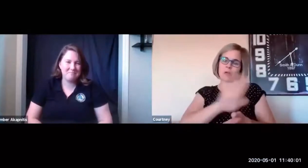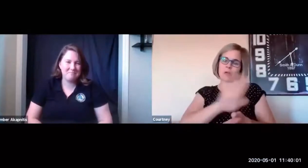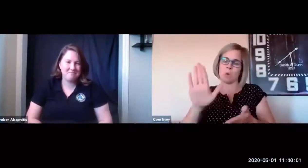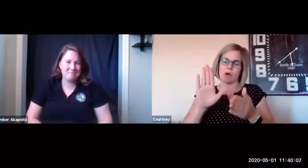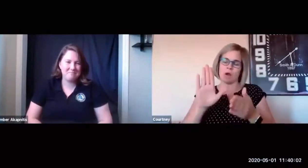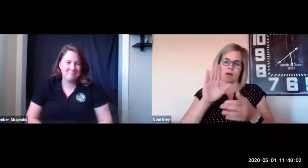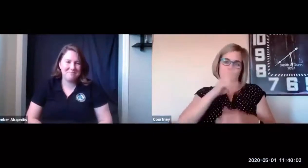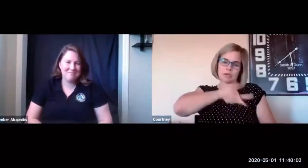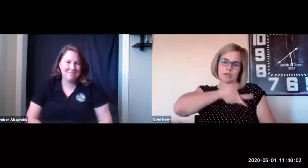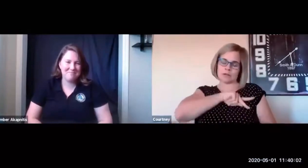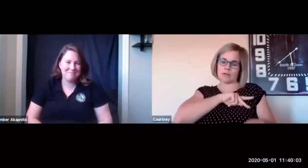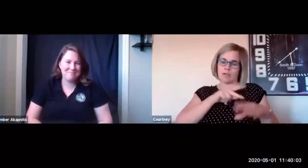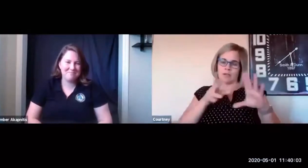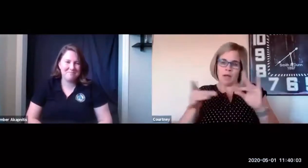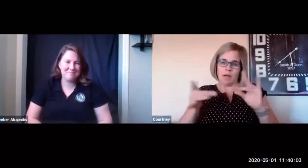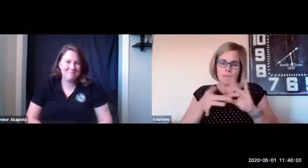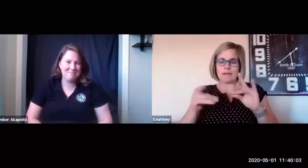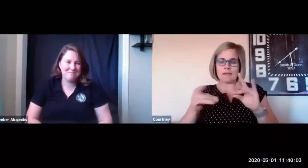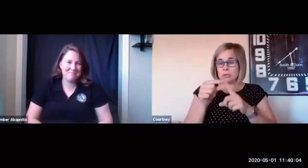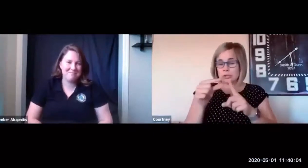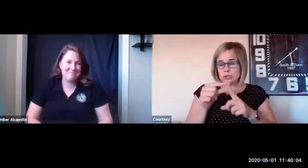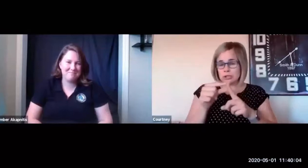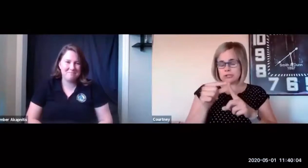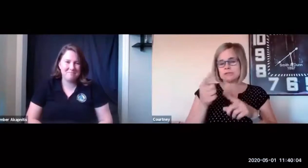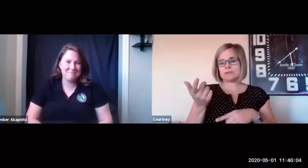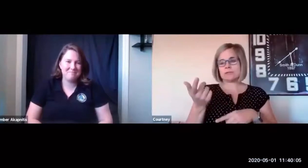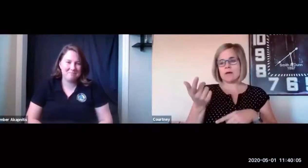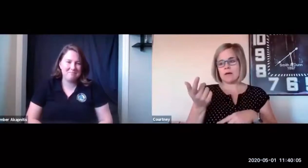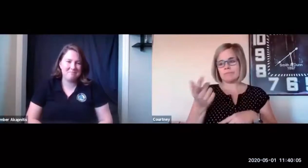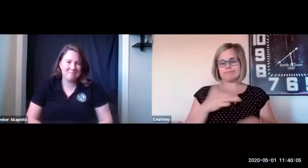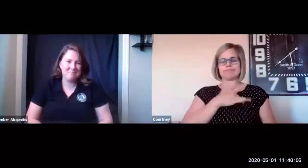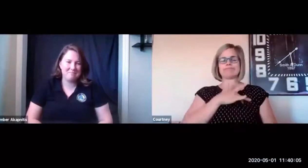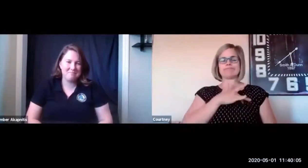and again your personal messages your words